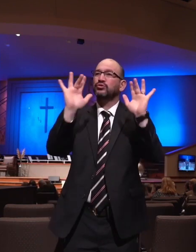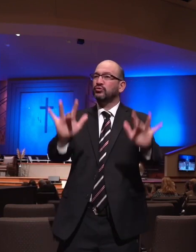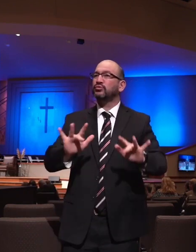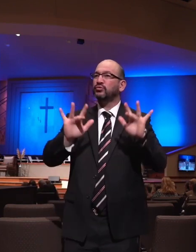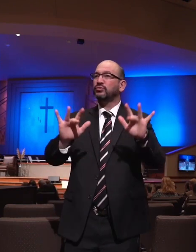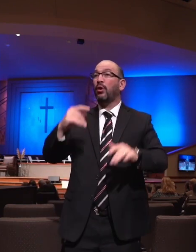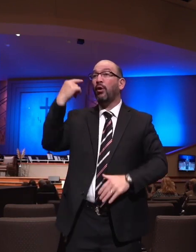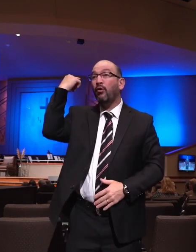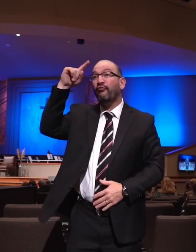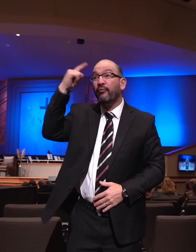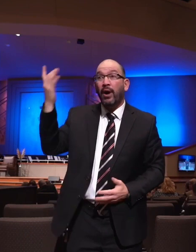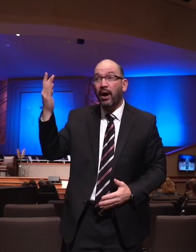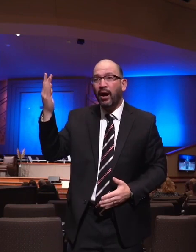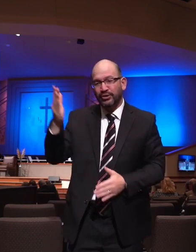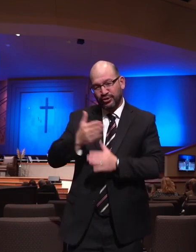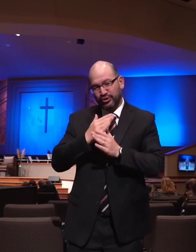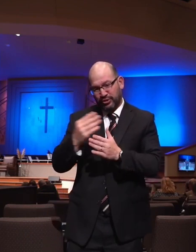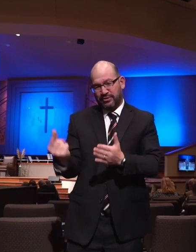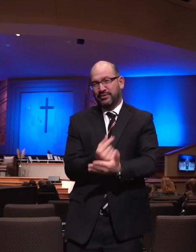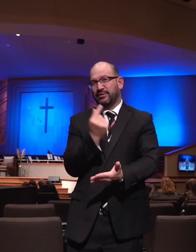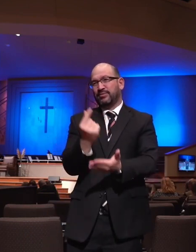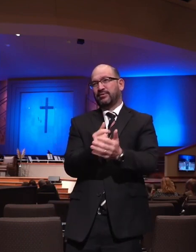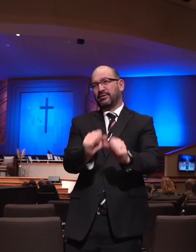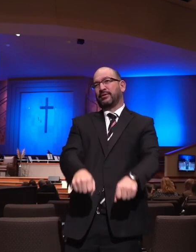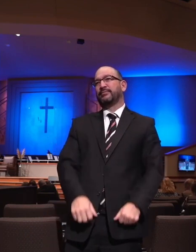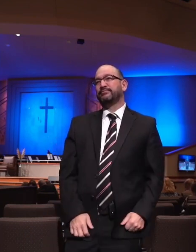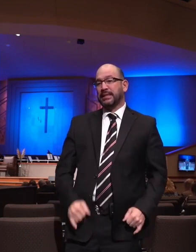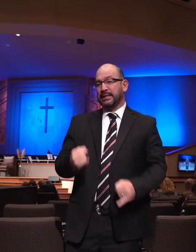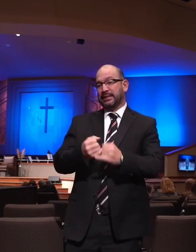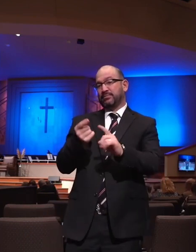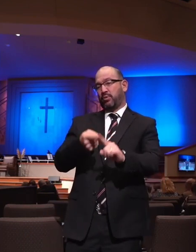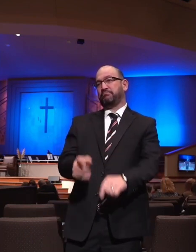can share see the need take the lead last point we're done